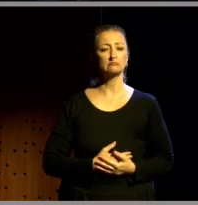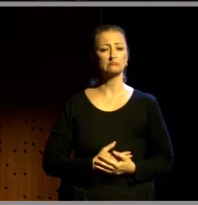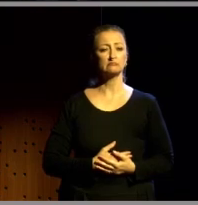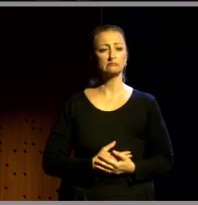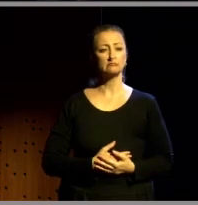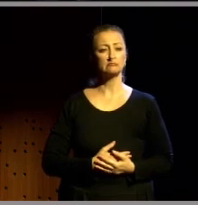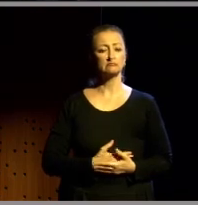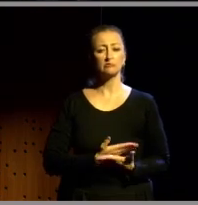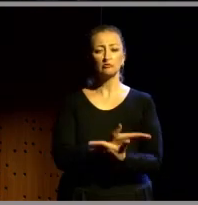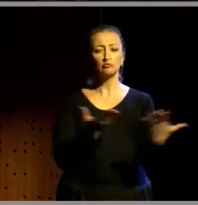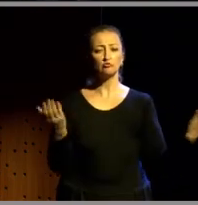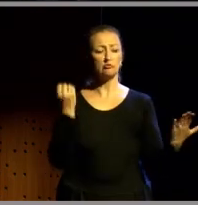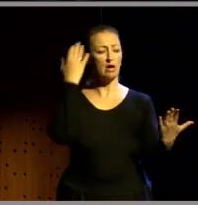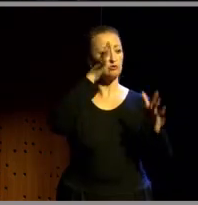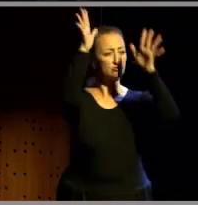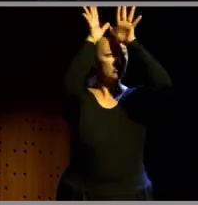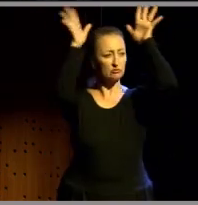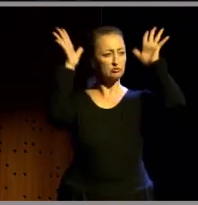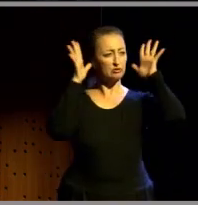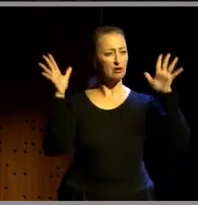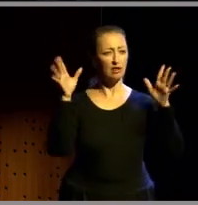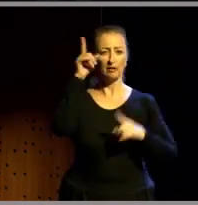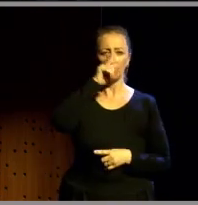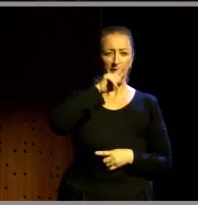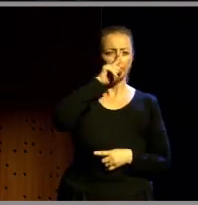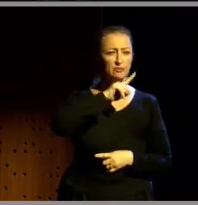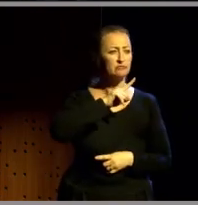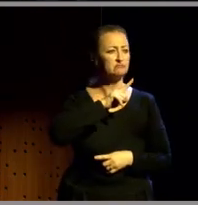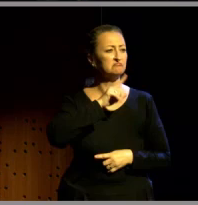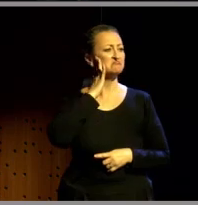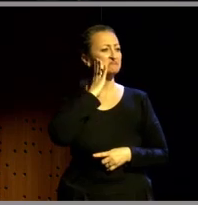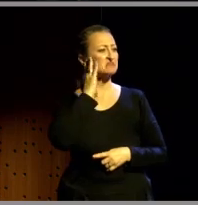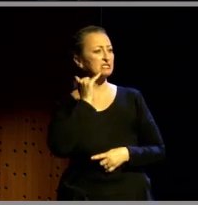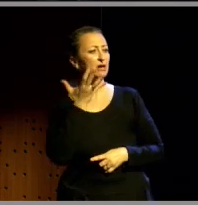and Torres Strait Islander brothers and sisters. From whatever Aboriginal Eora nation you